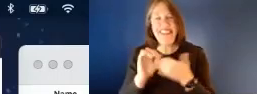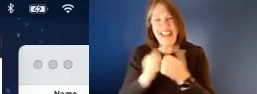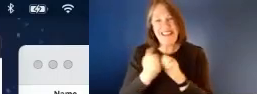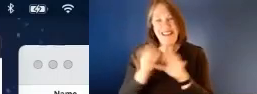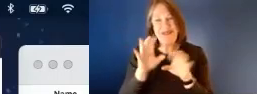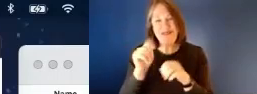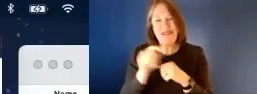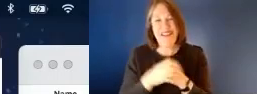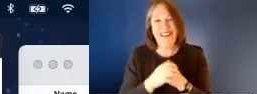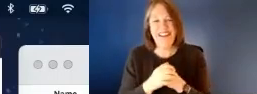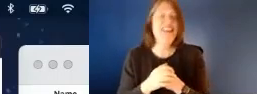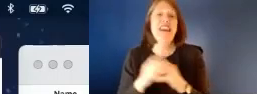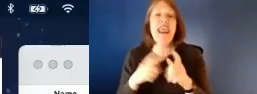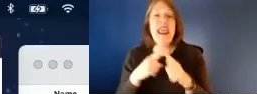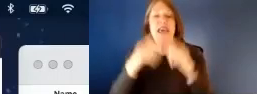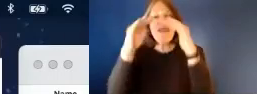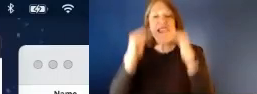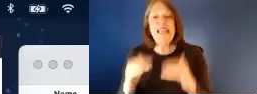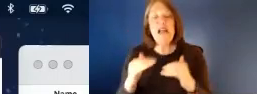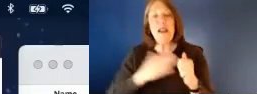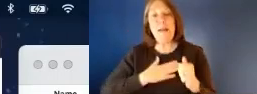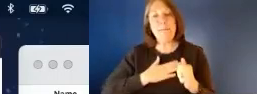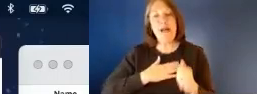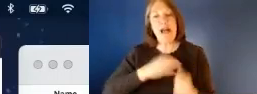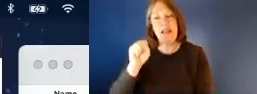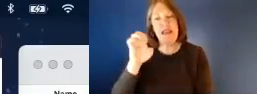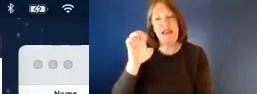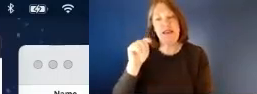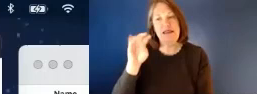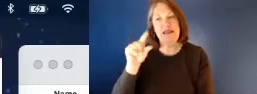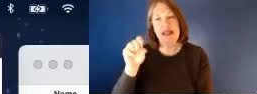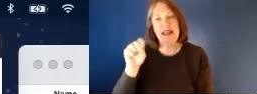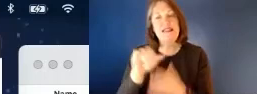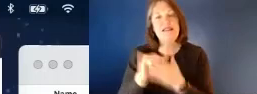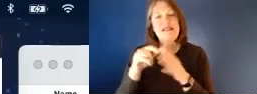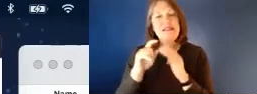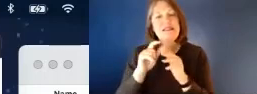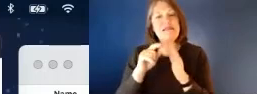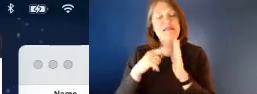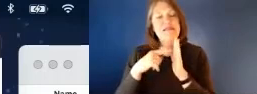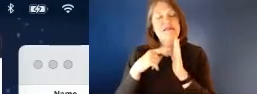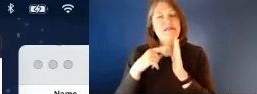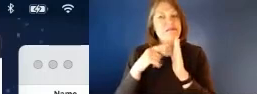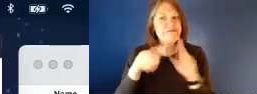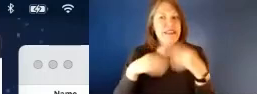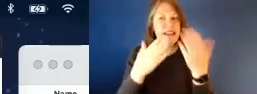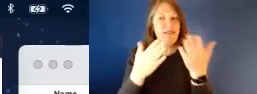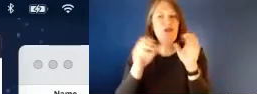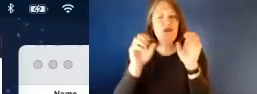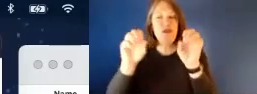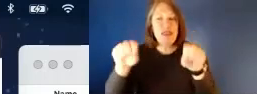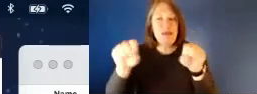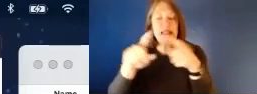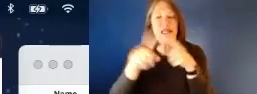07:22:09 And then down here, my settings, this gives you the ability to manage, add